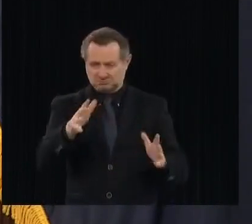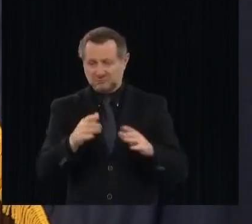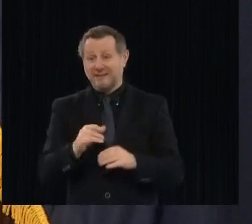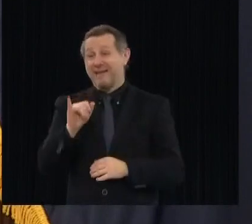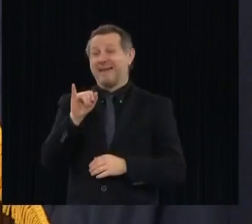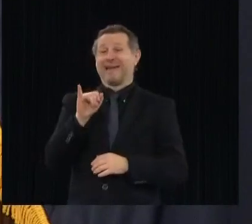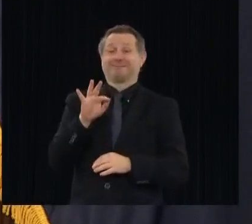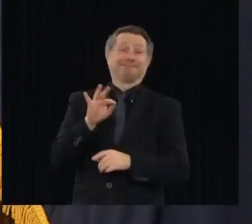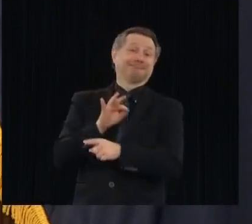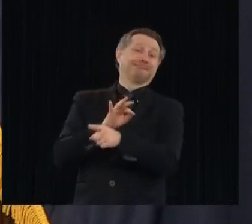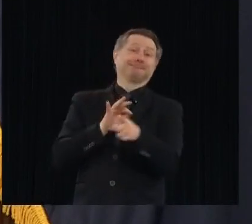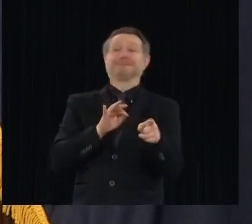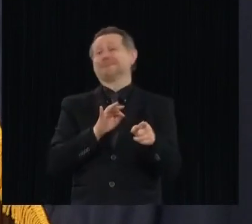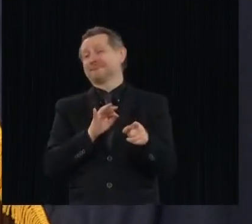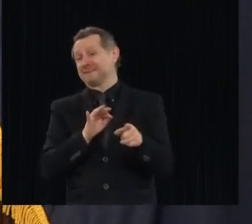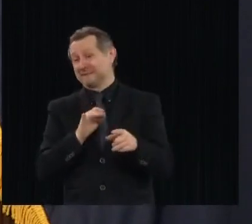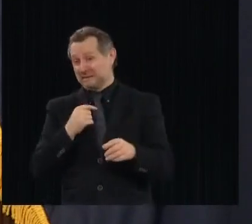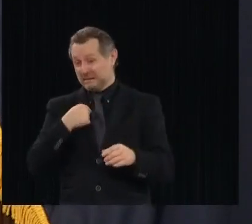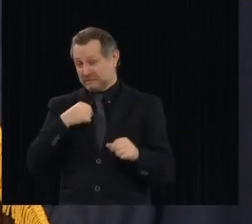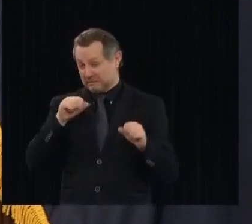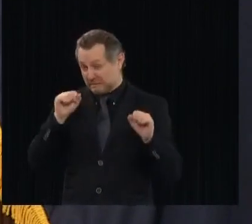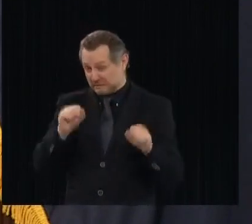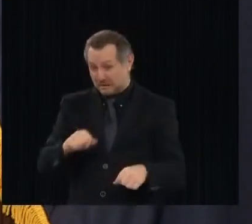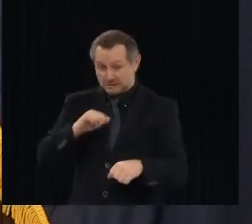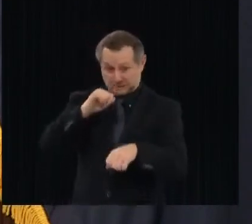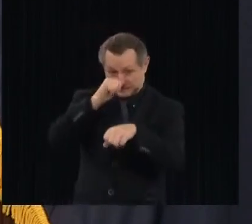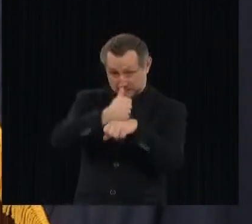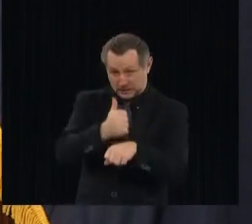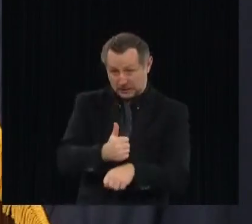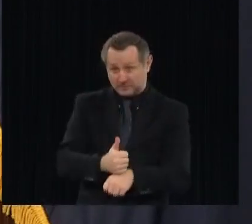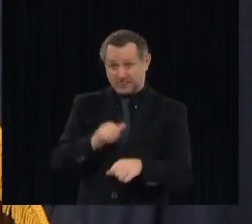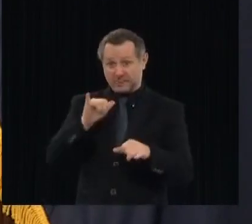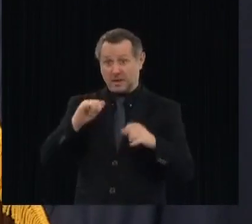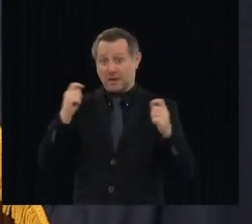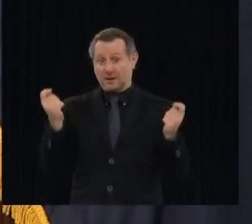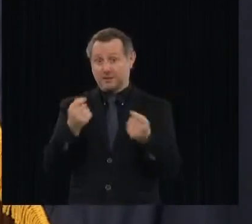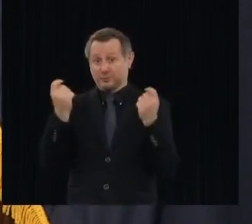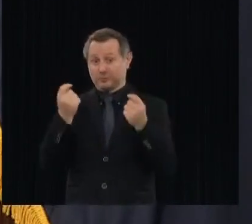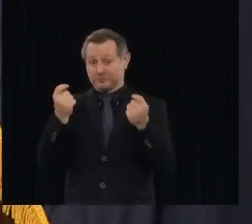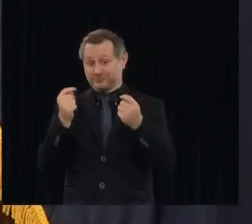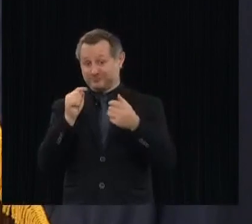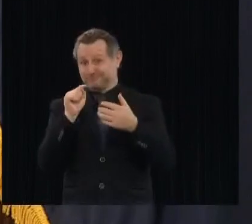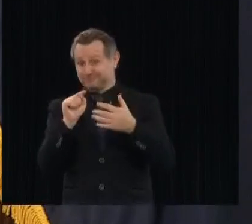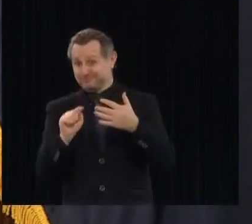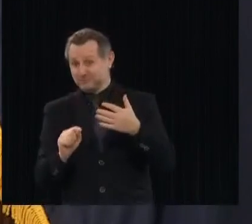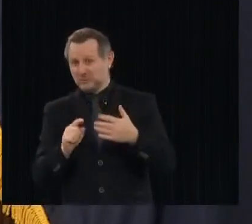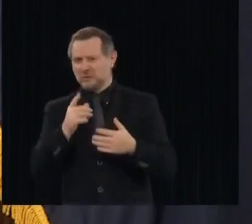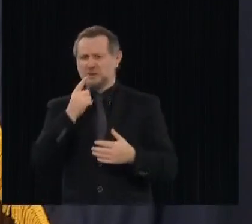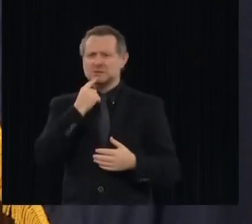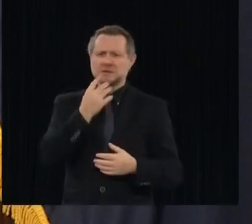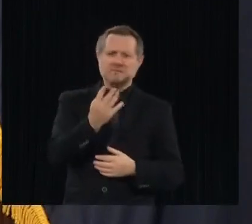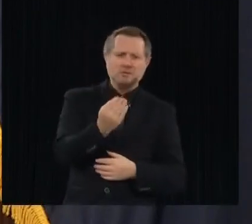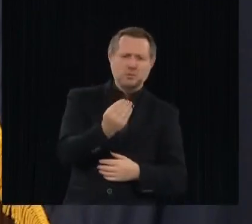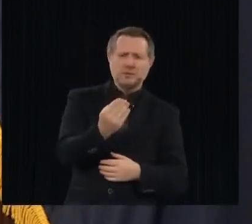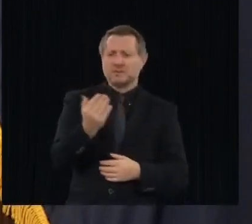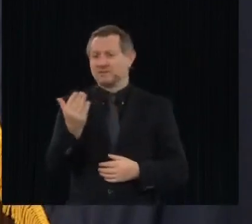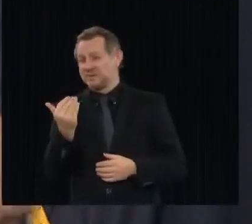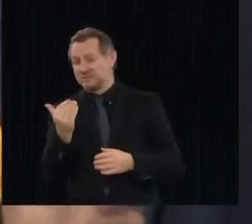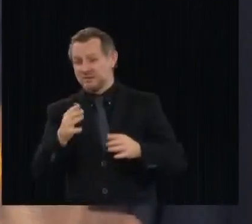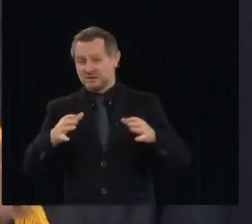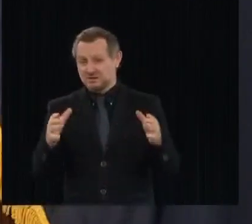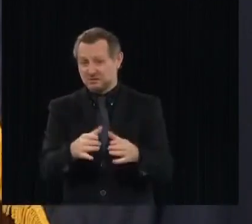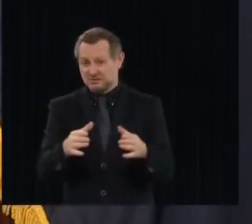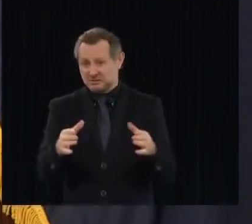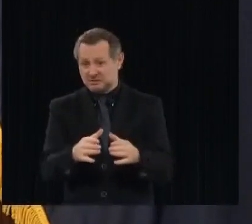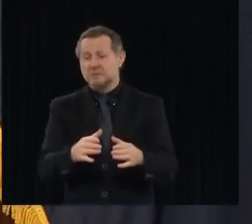THAT TOMORROW OR BY TUESDAY.